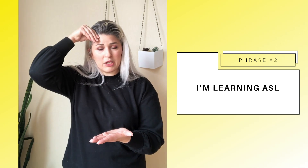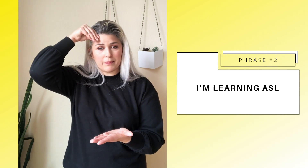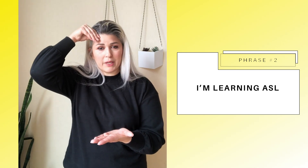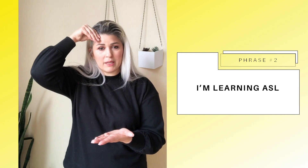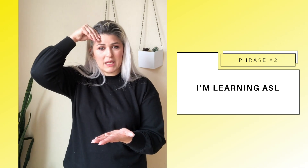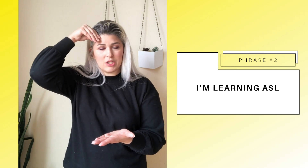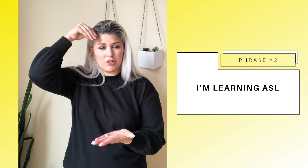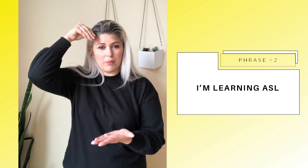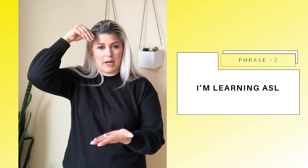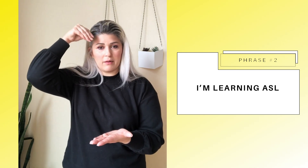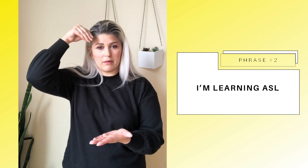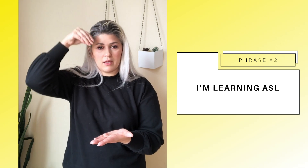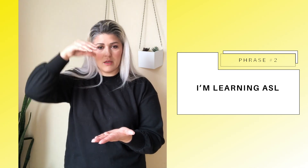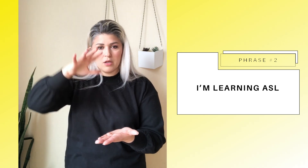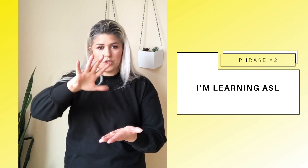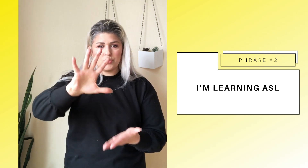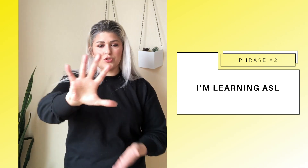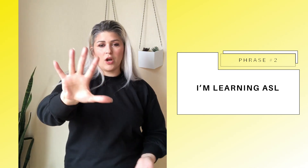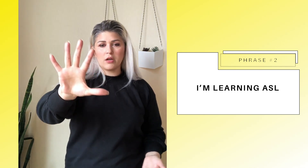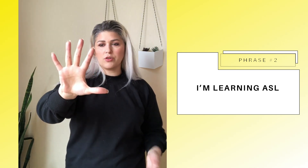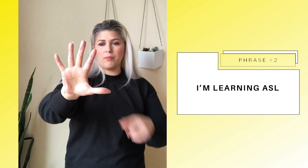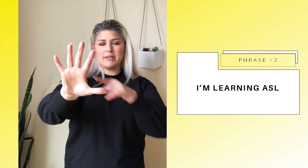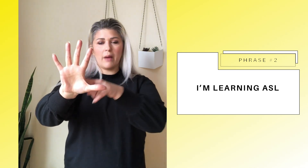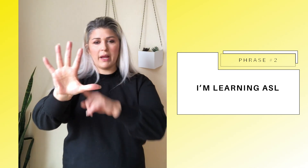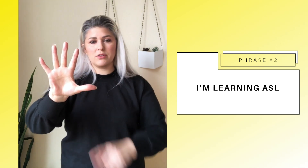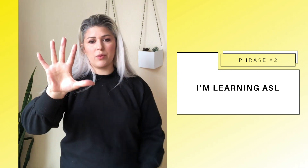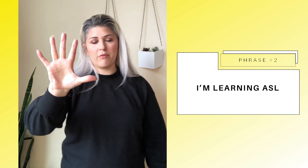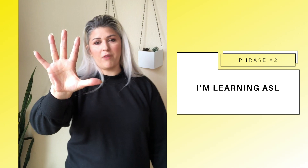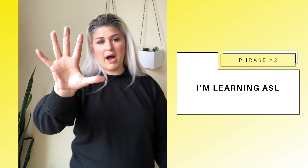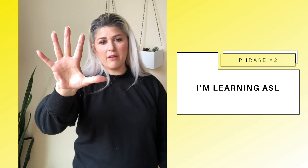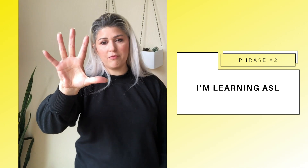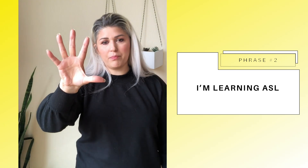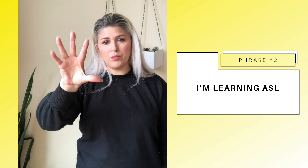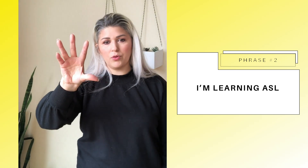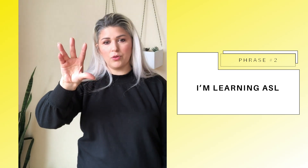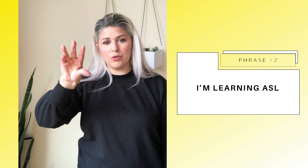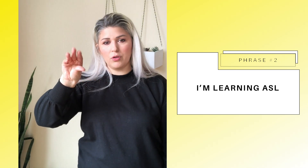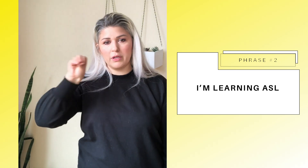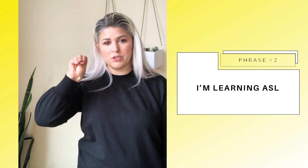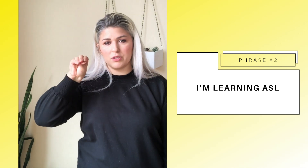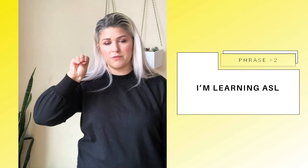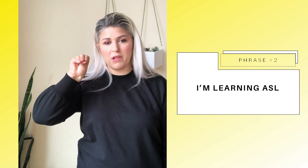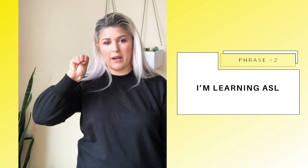and you're putting it into your brain. Okay? So you start. So my dominant hand is going five pool into this flat.